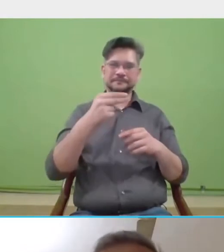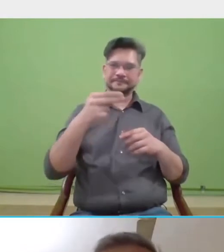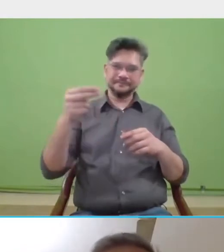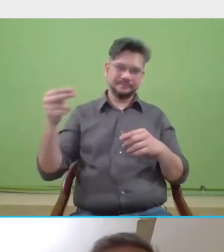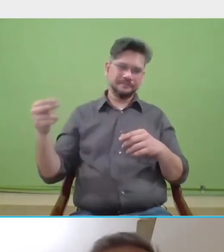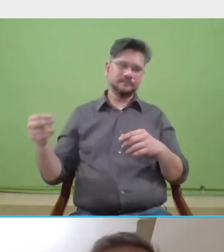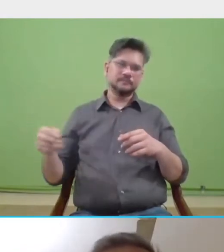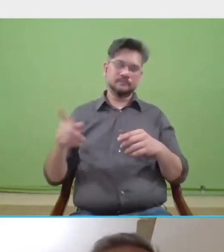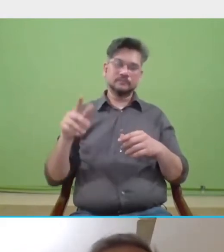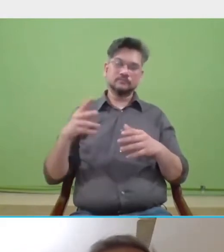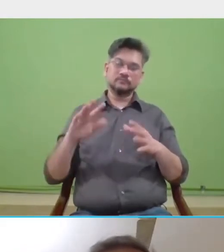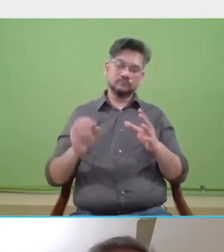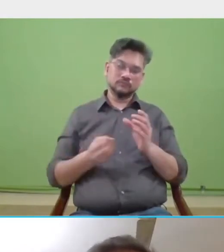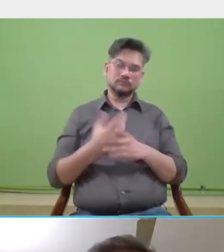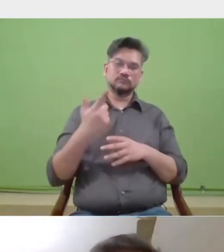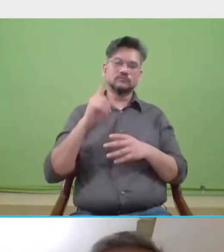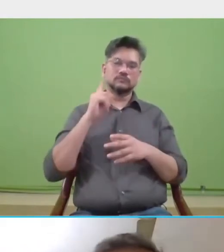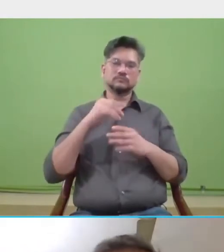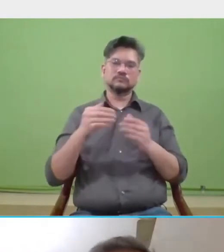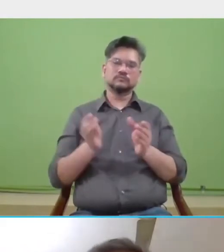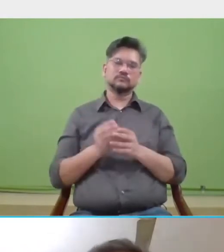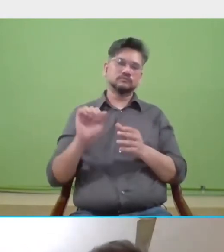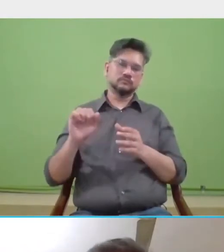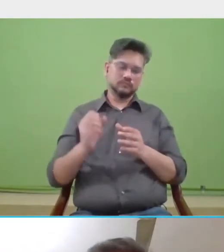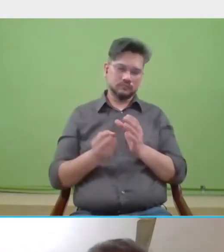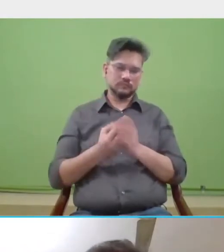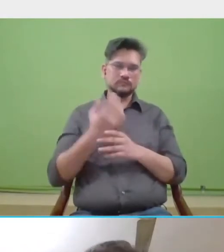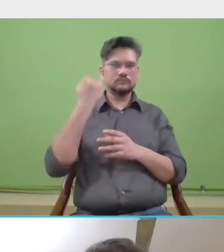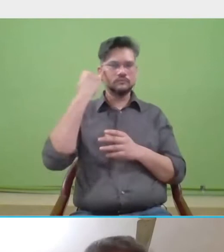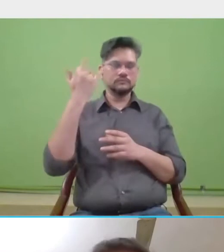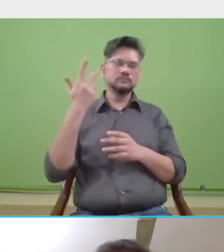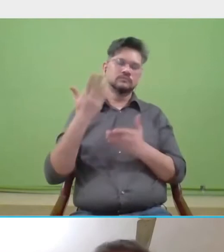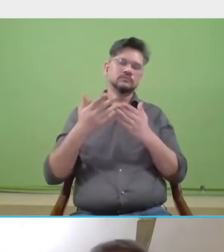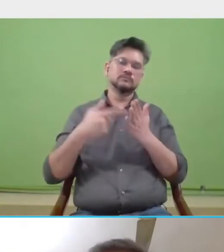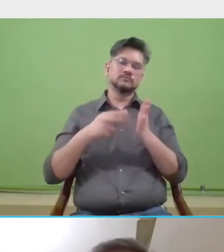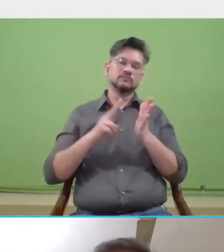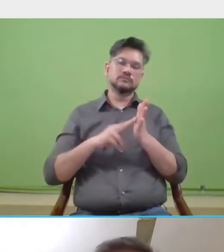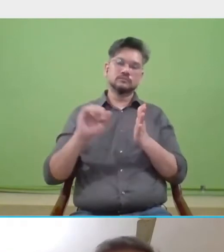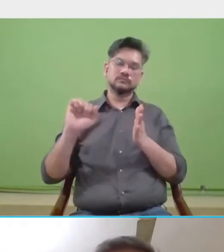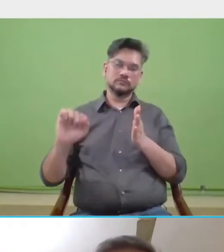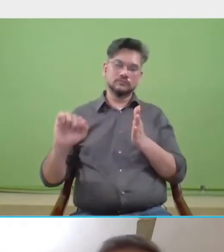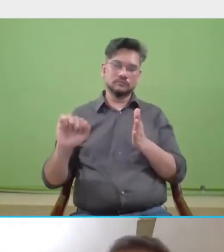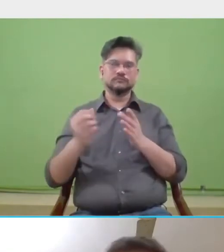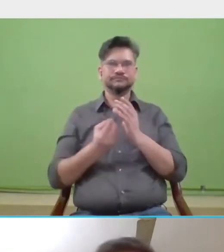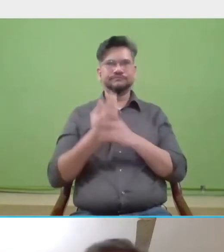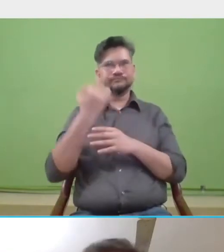community so the deaf community in Tamil Nadu will have that variation not because of Tamil